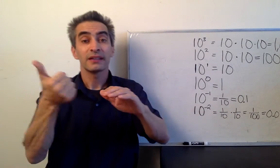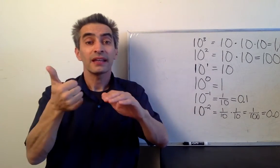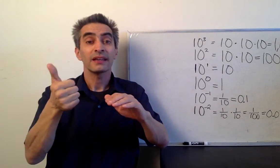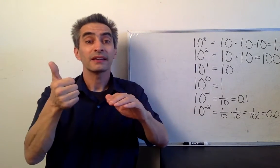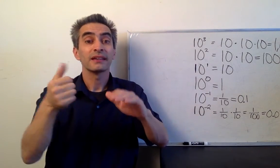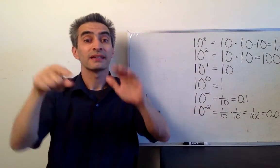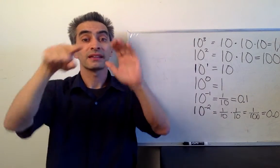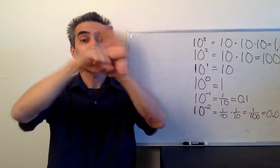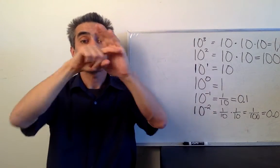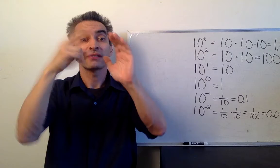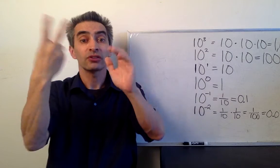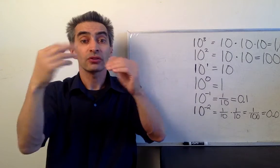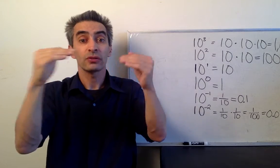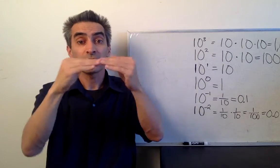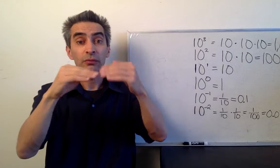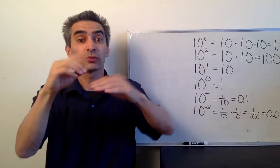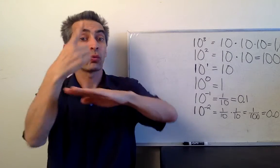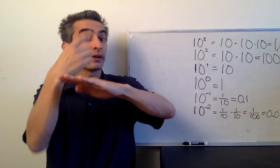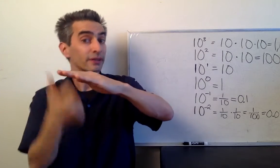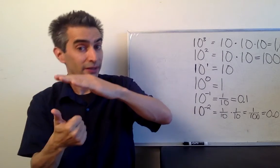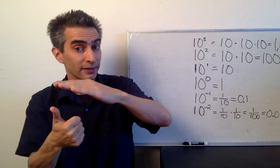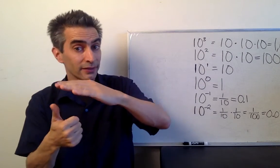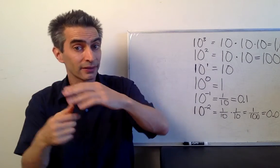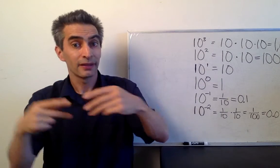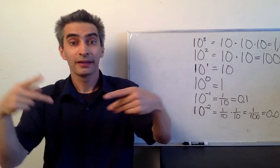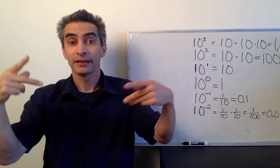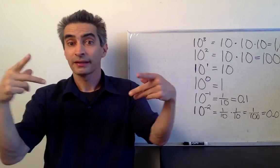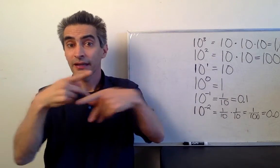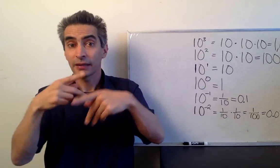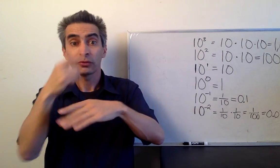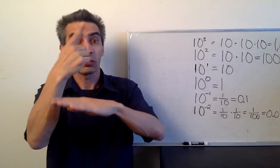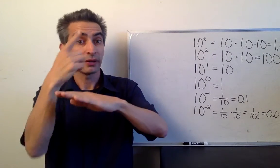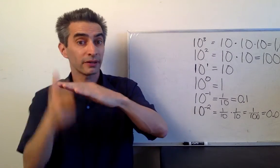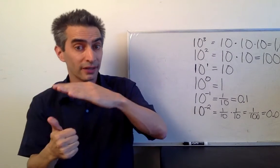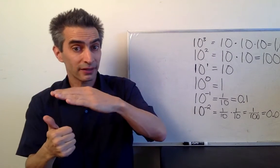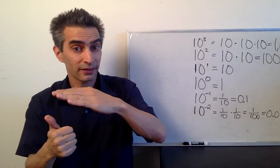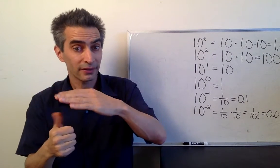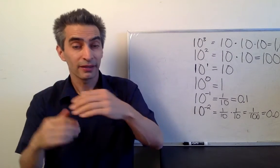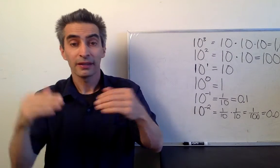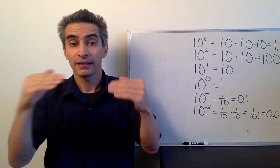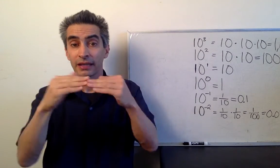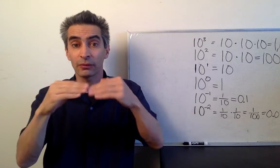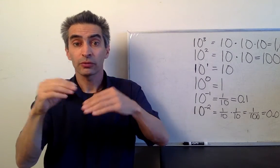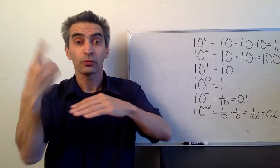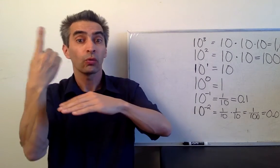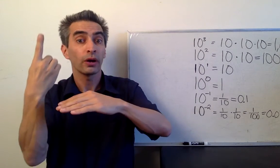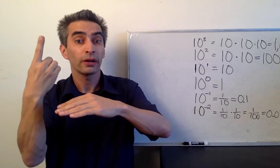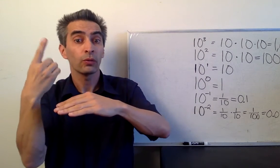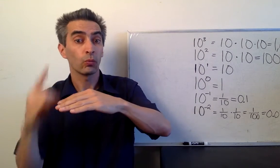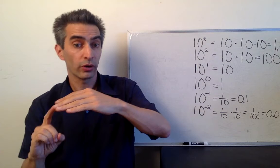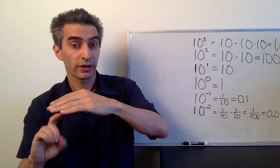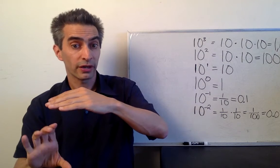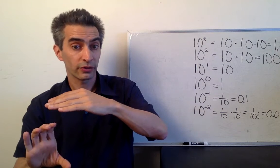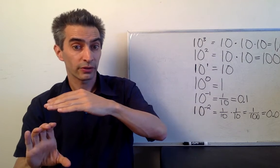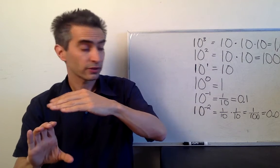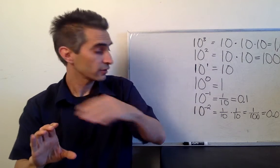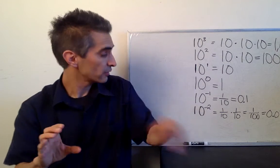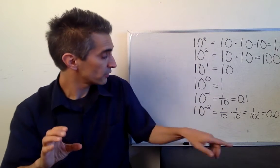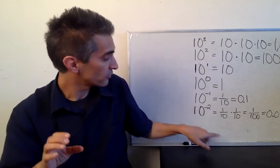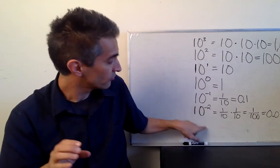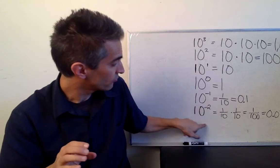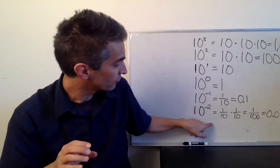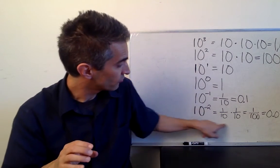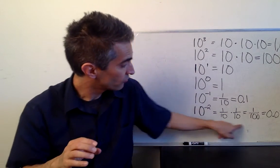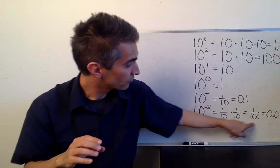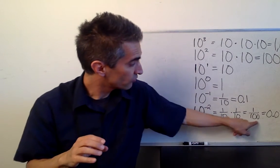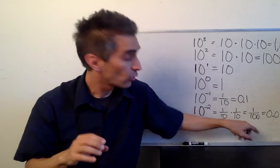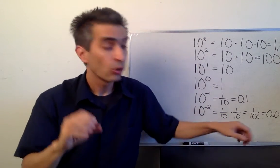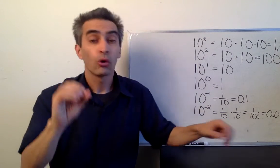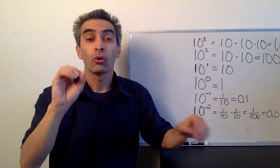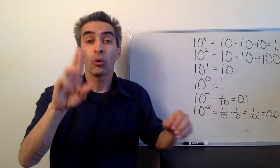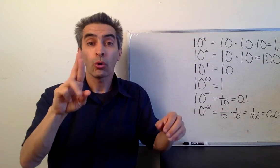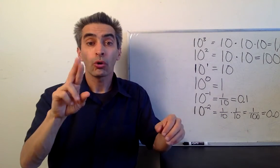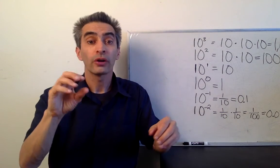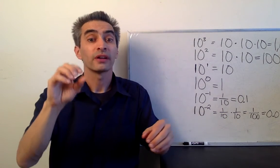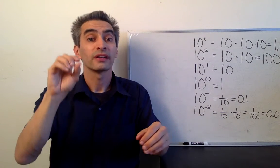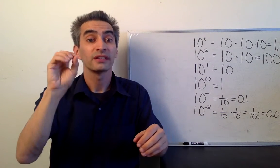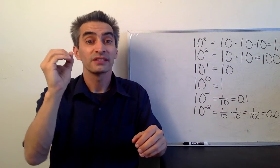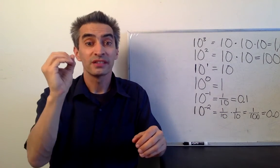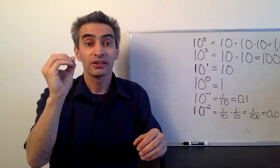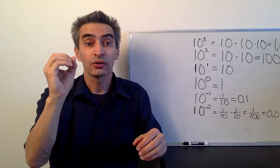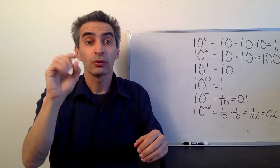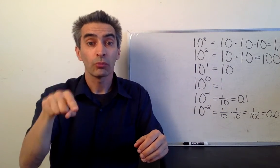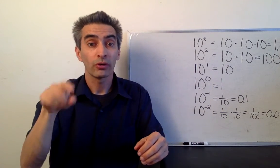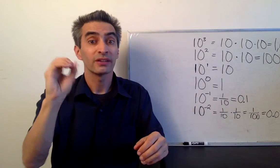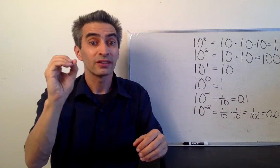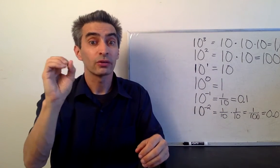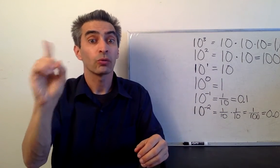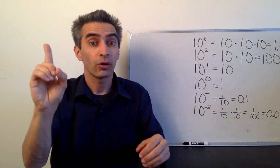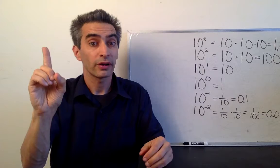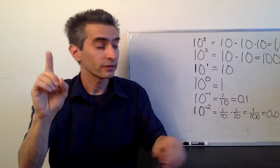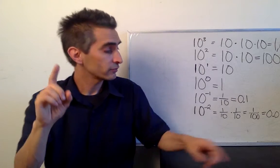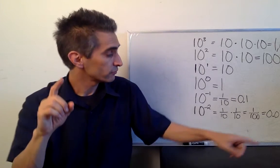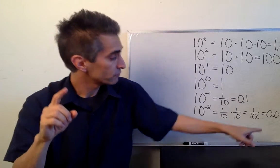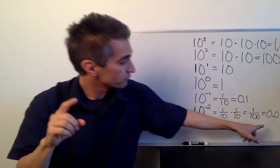10 to the -2 is equal to 1/10 x 1/10 = 1/100 or 0.01.